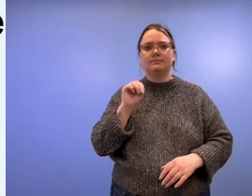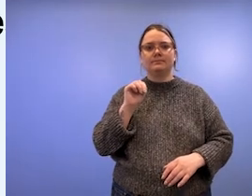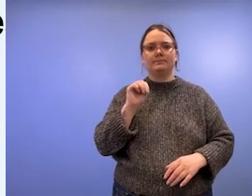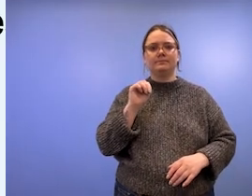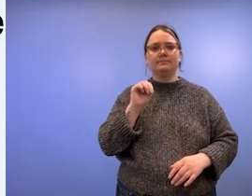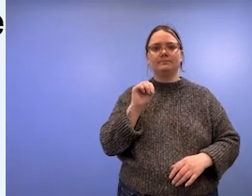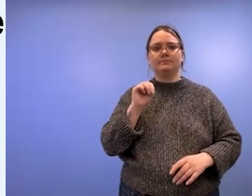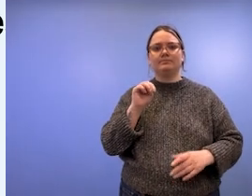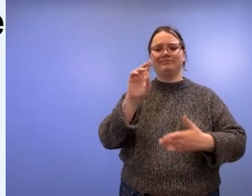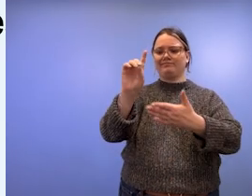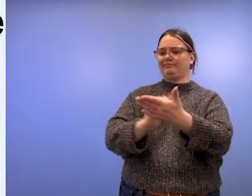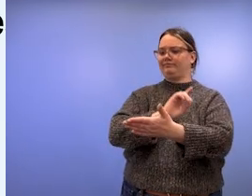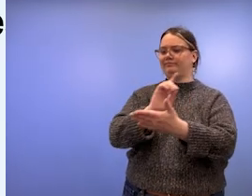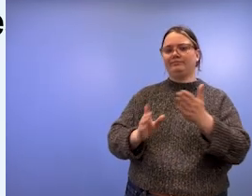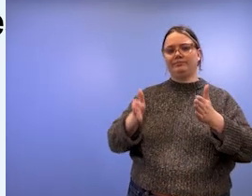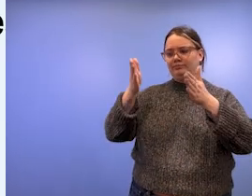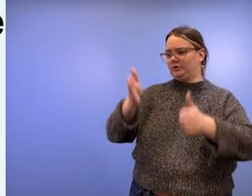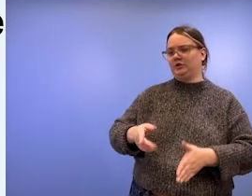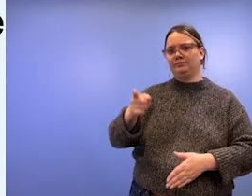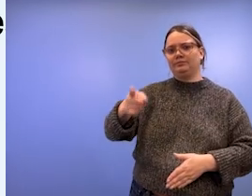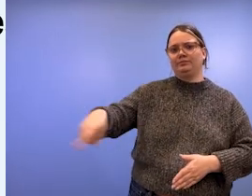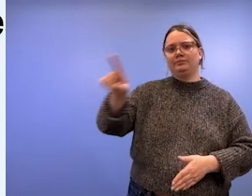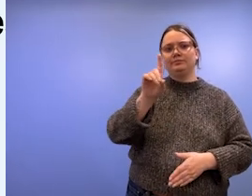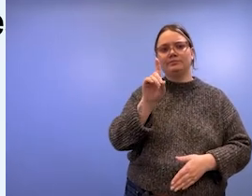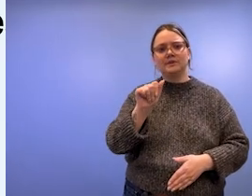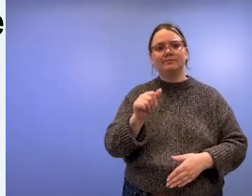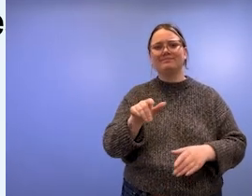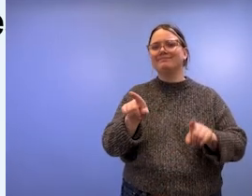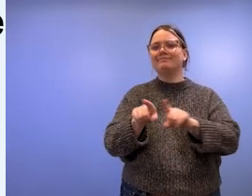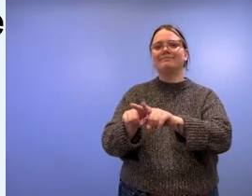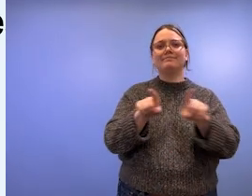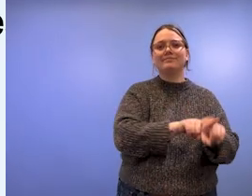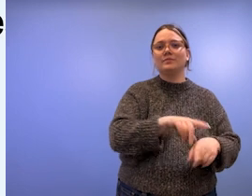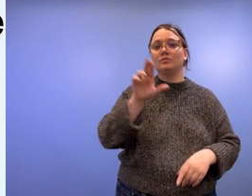ableism is a discrimination against people with disabilities. So similar to racism, sexism,